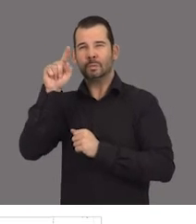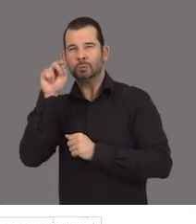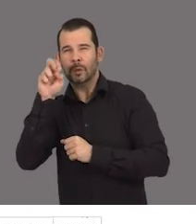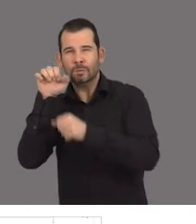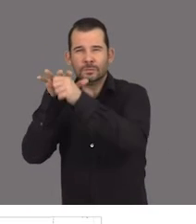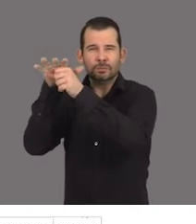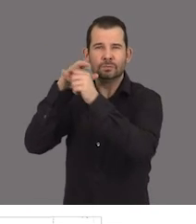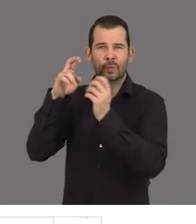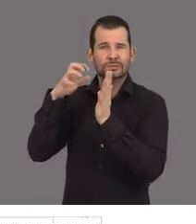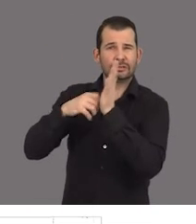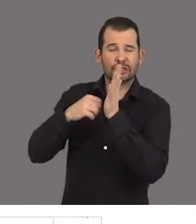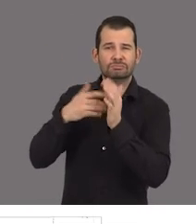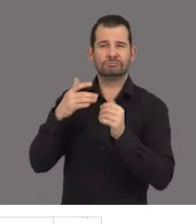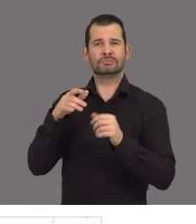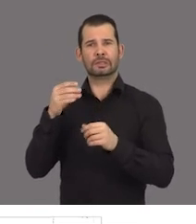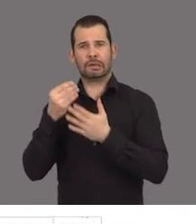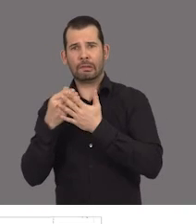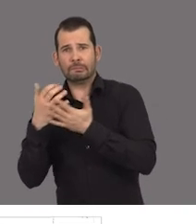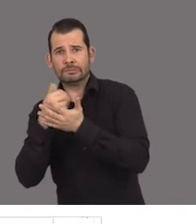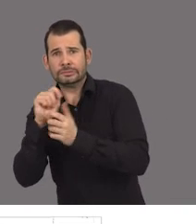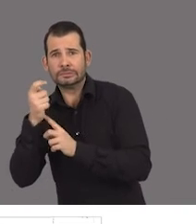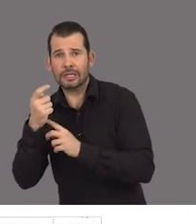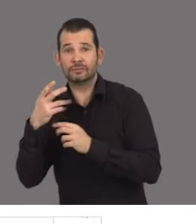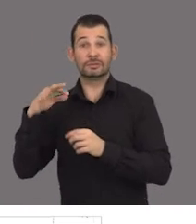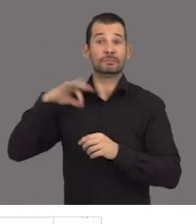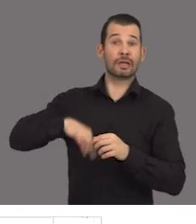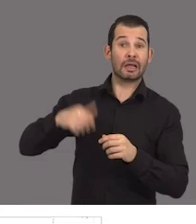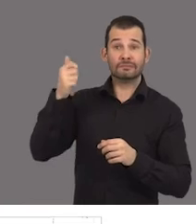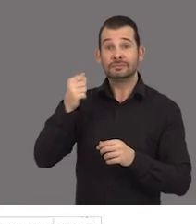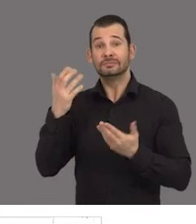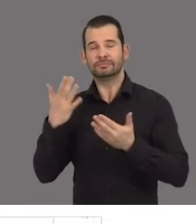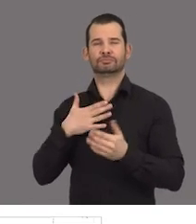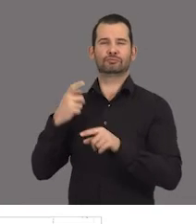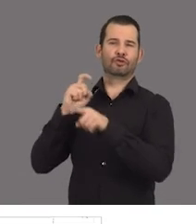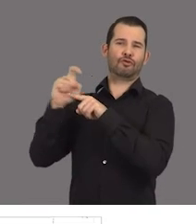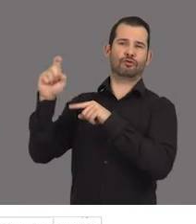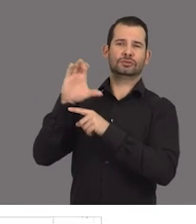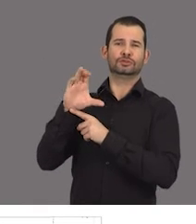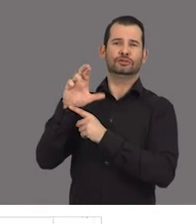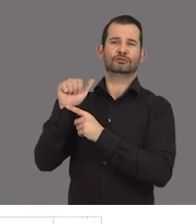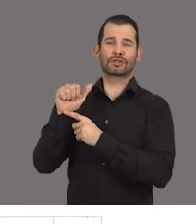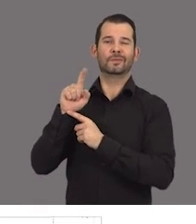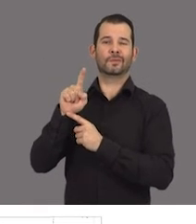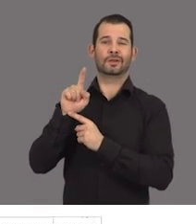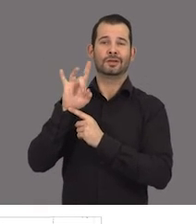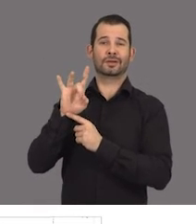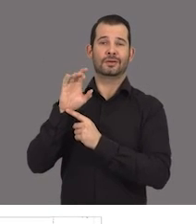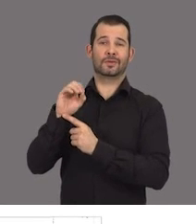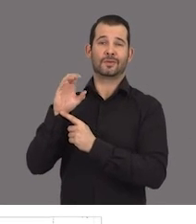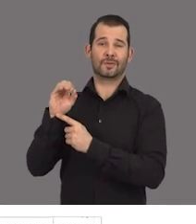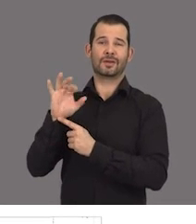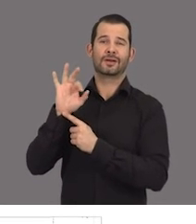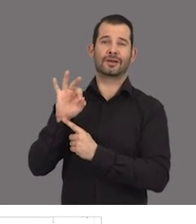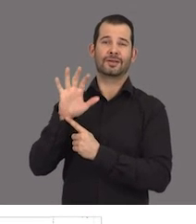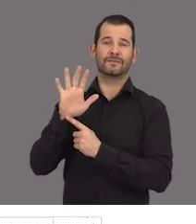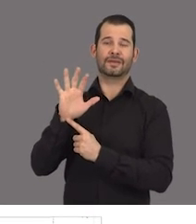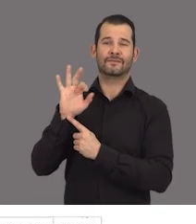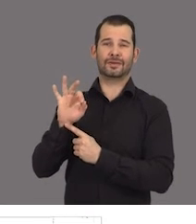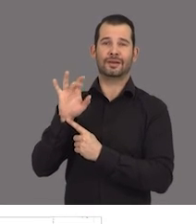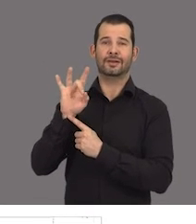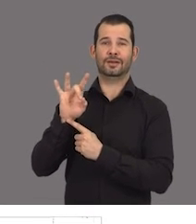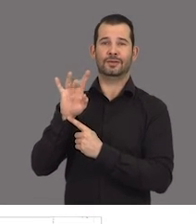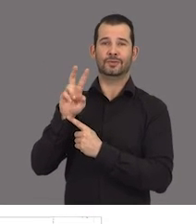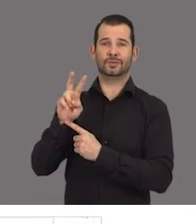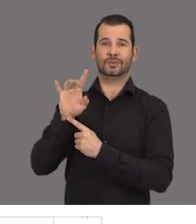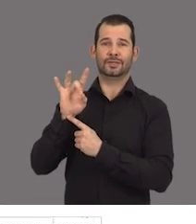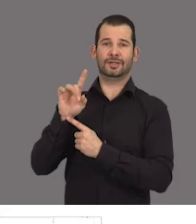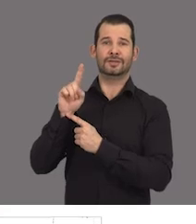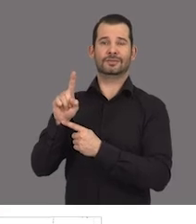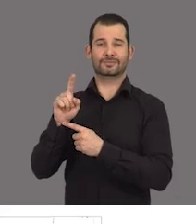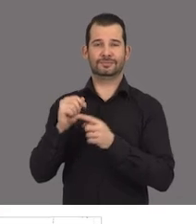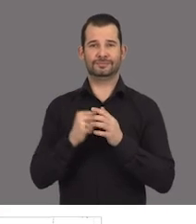income tax or benefits, please call the CRA at 1-800-959-8281.